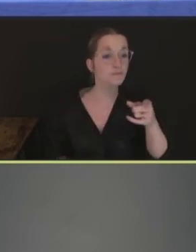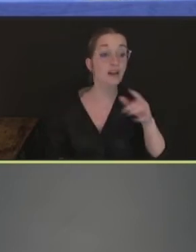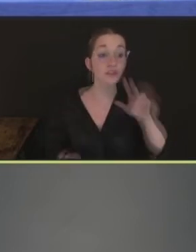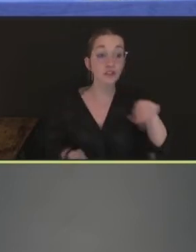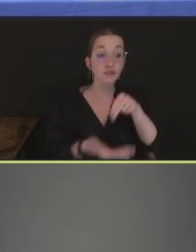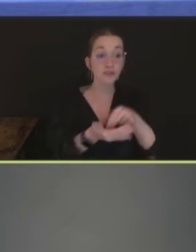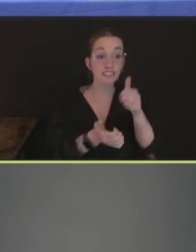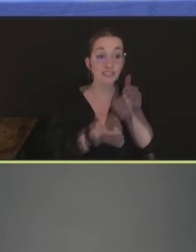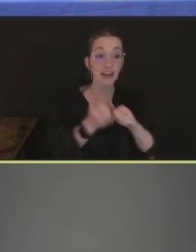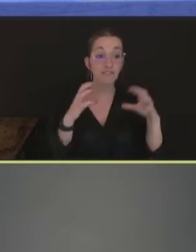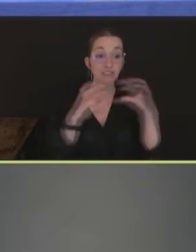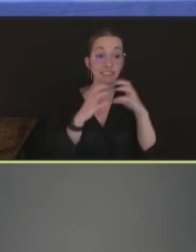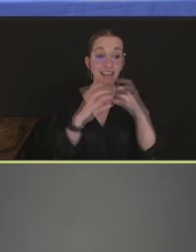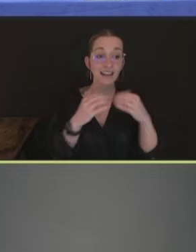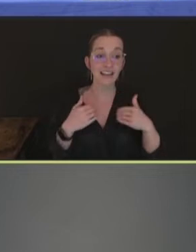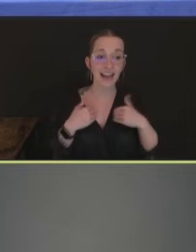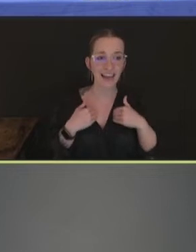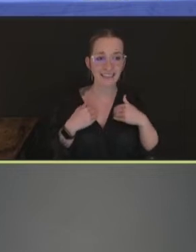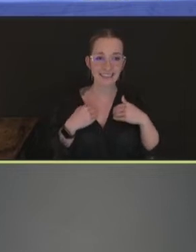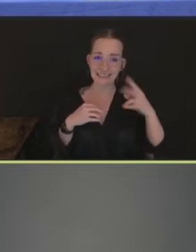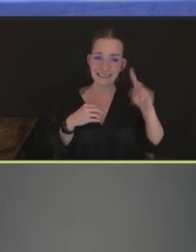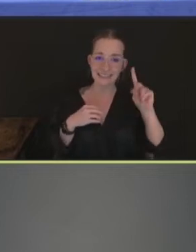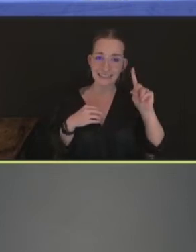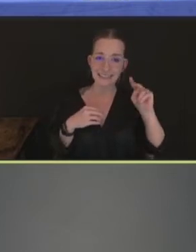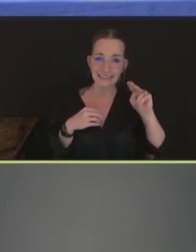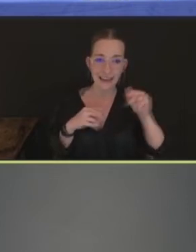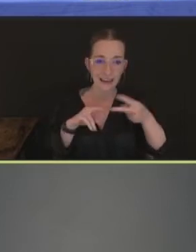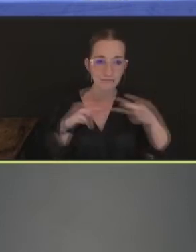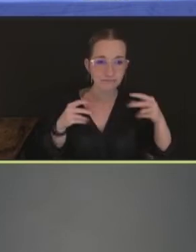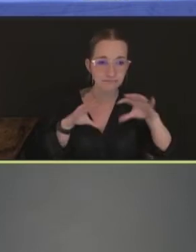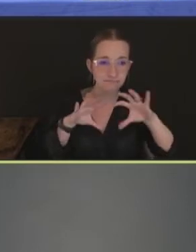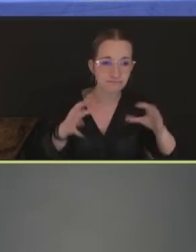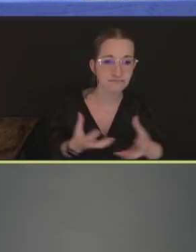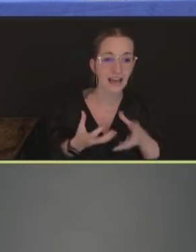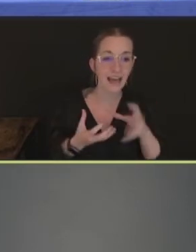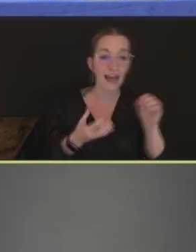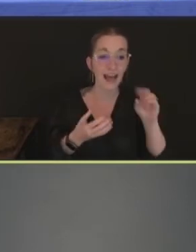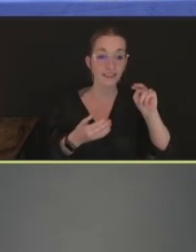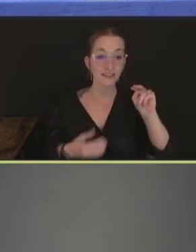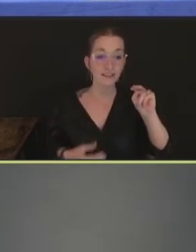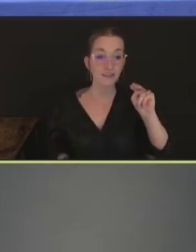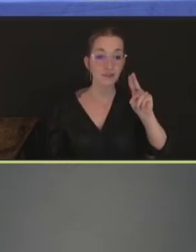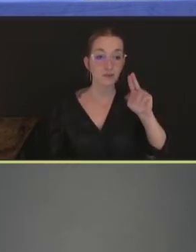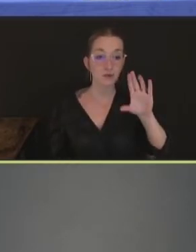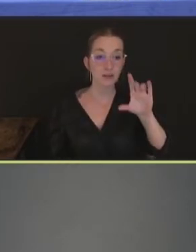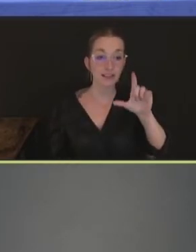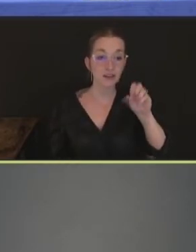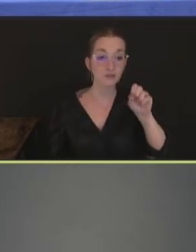And then the tails of the histones carry chemical modifications such as methylation, acetylation,